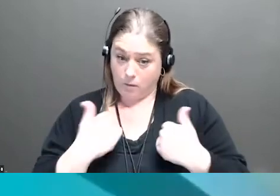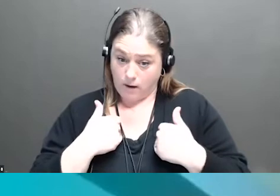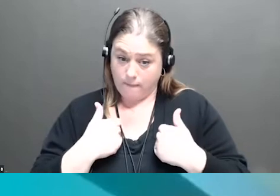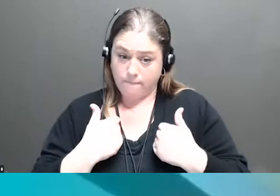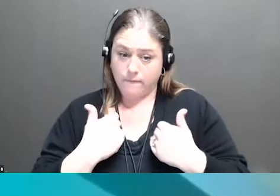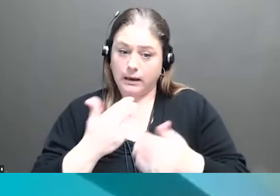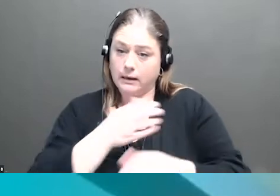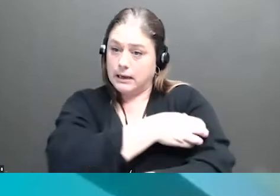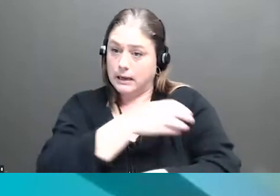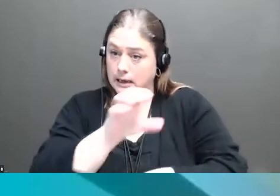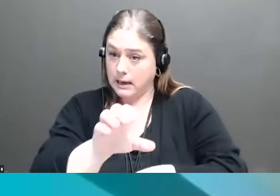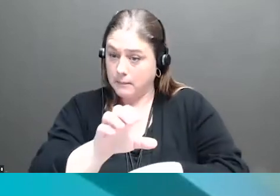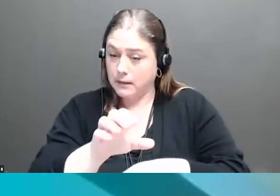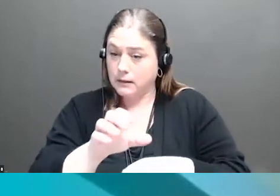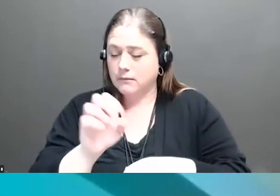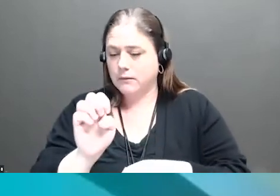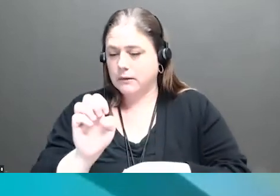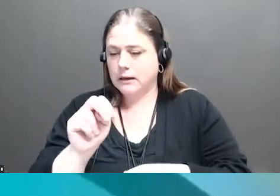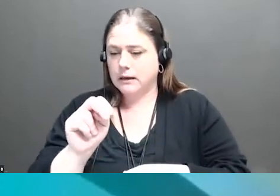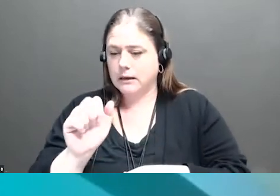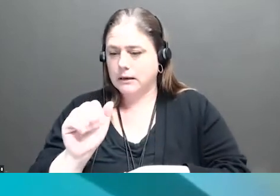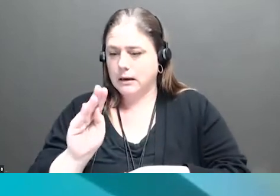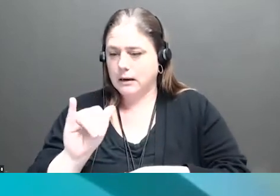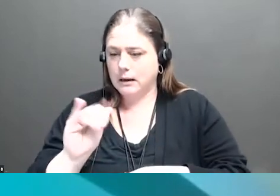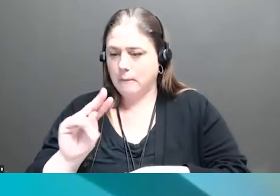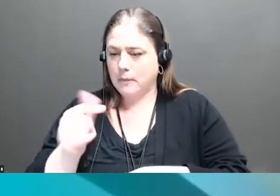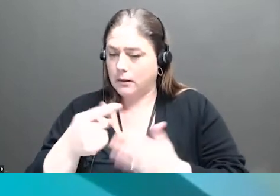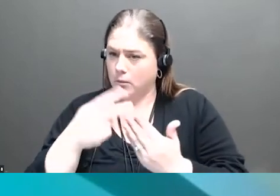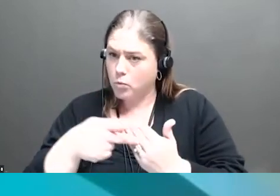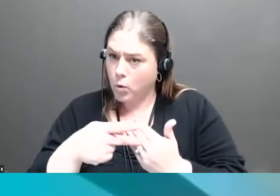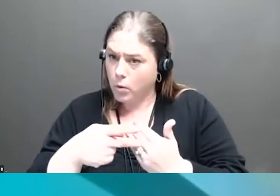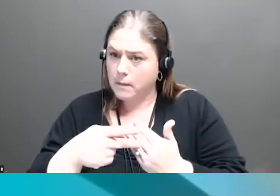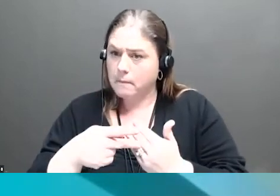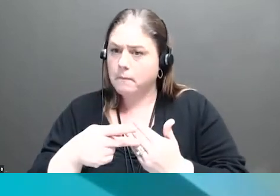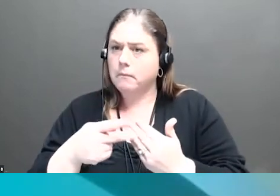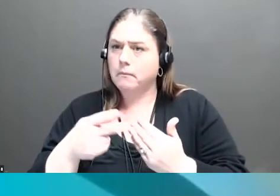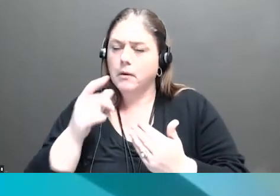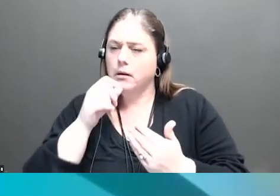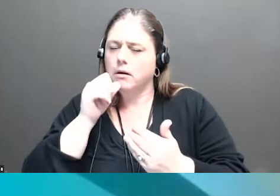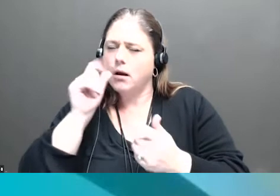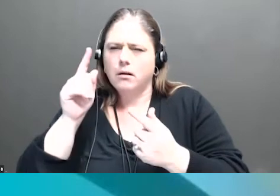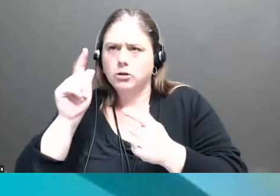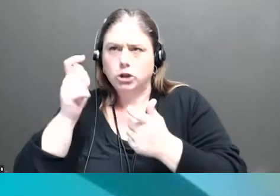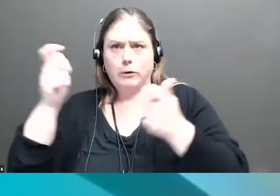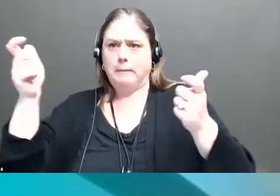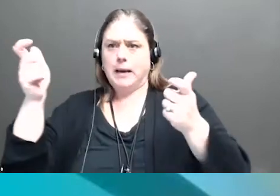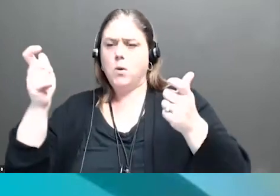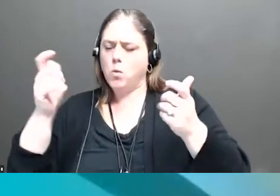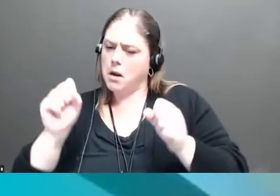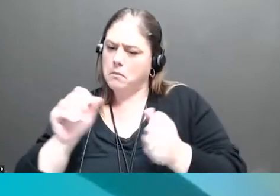It's not just for large organizations, how about for small and medium-sized employers